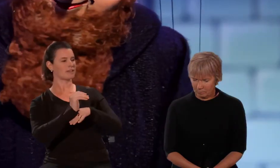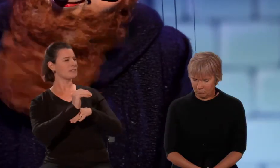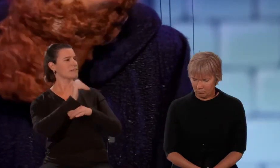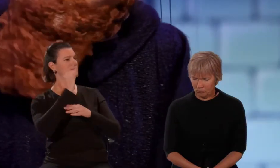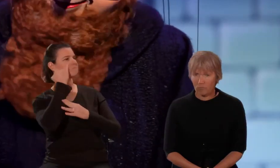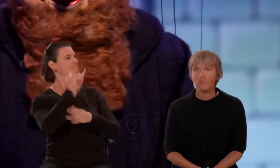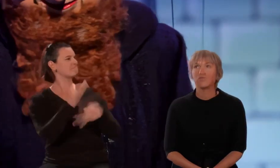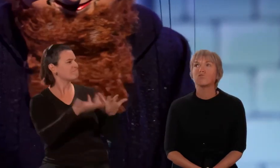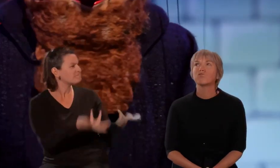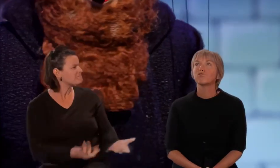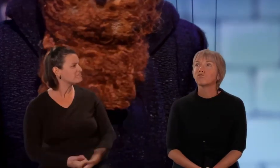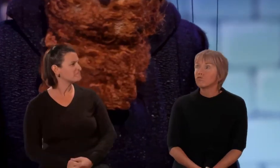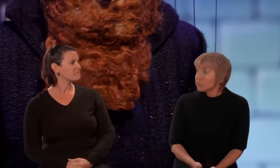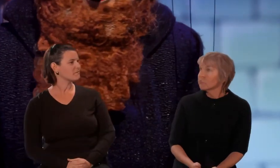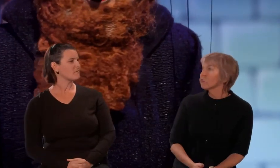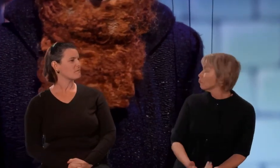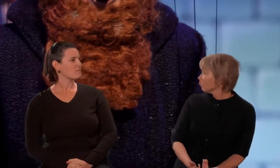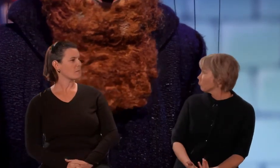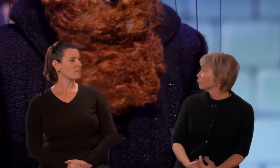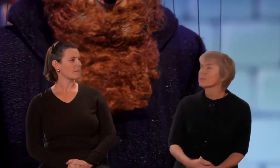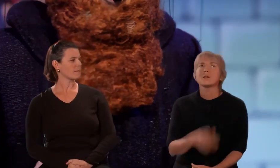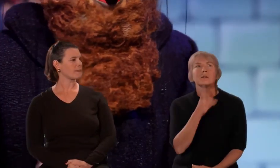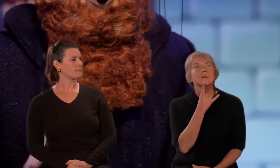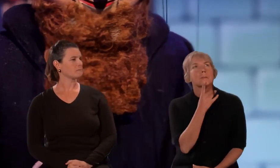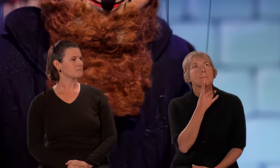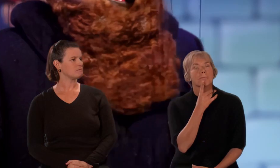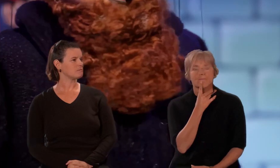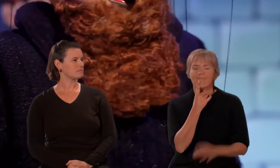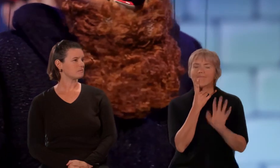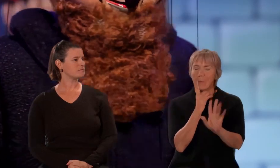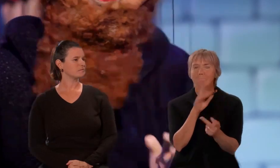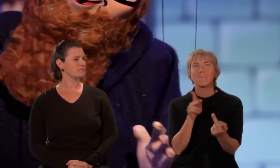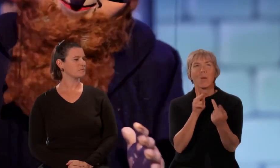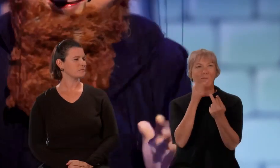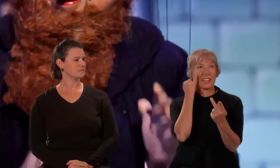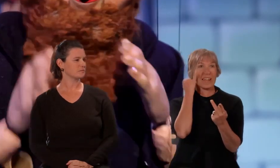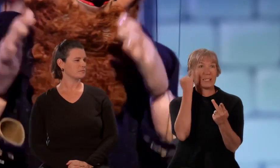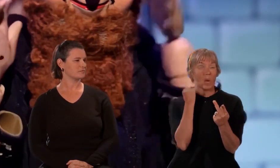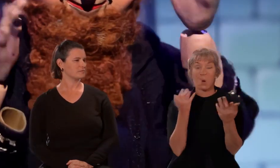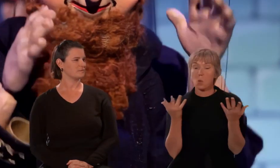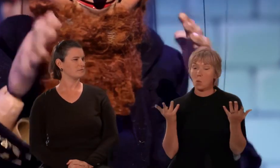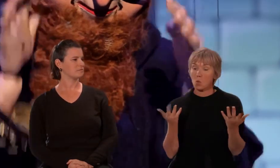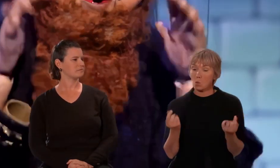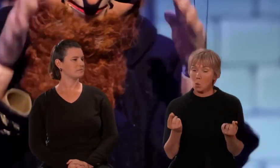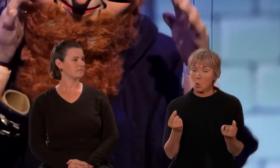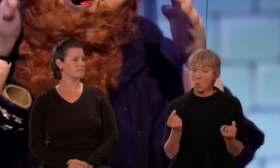[chamberlain] Oh, yes, Your Majesty. (exhales) Hmm. I know just the thing. We can make some dark glasses